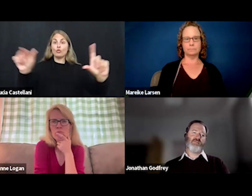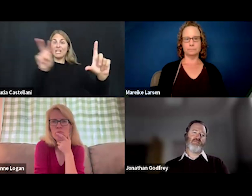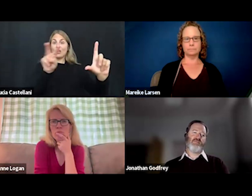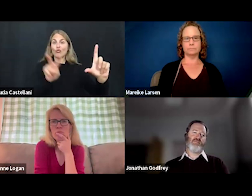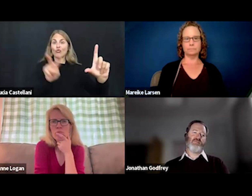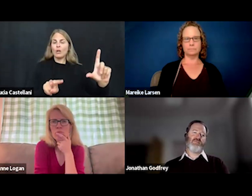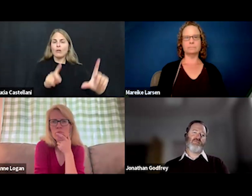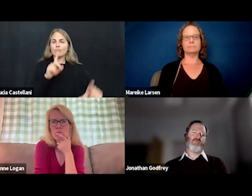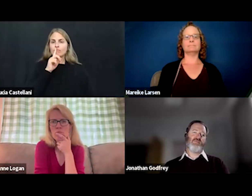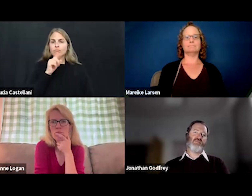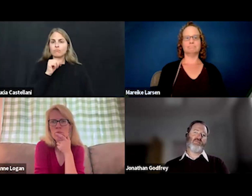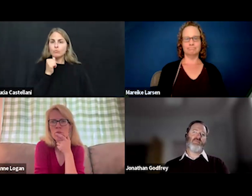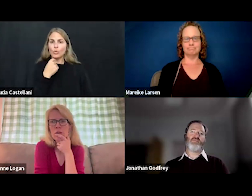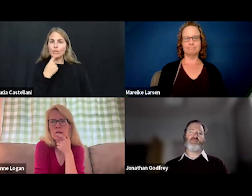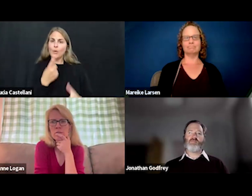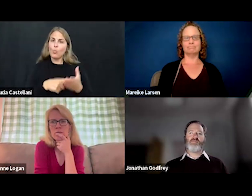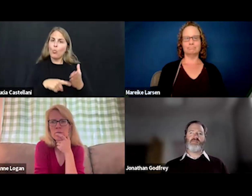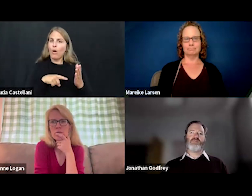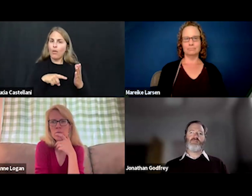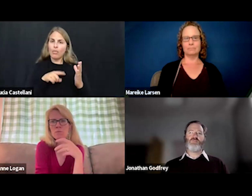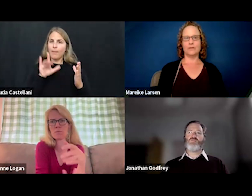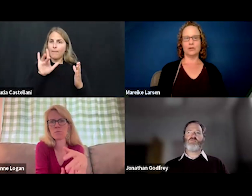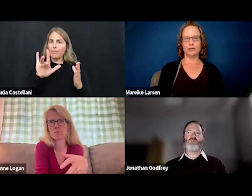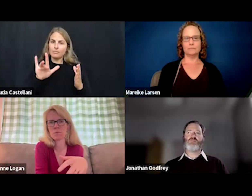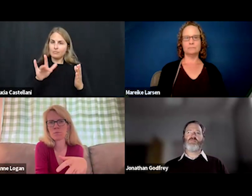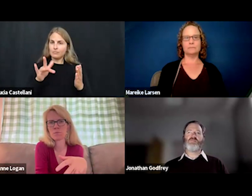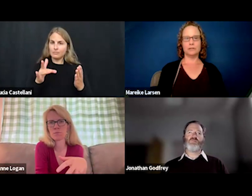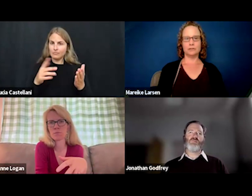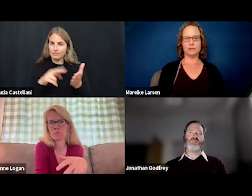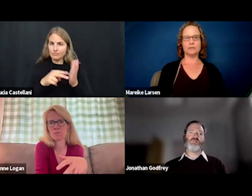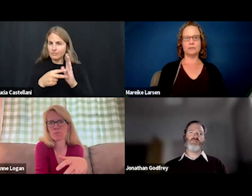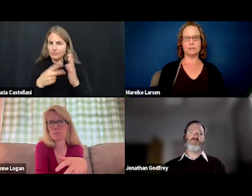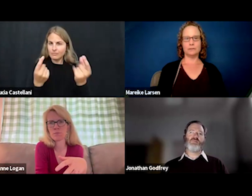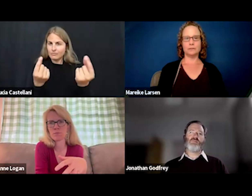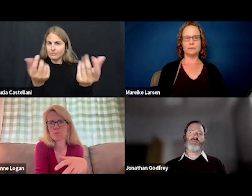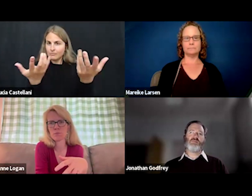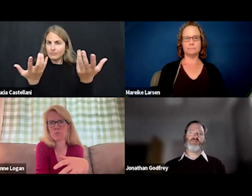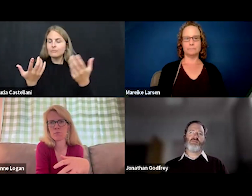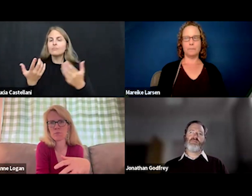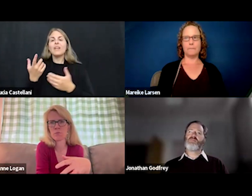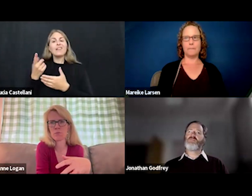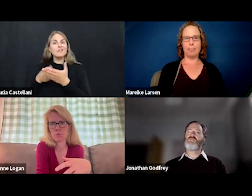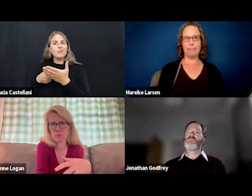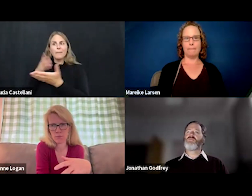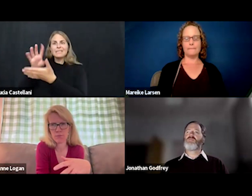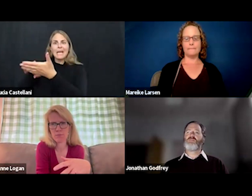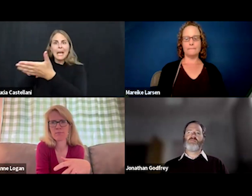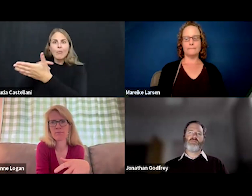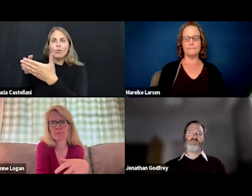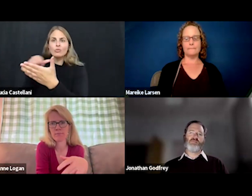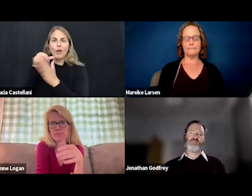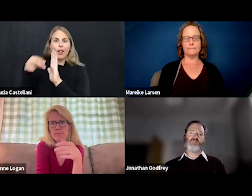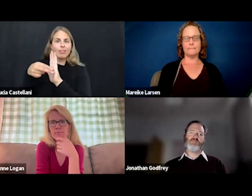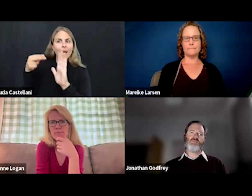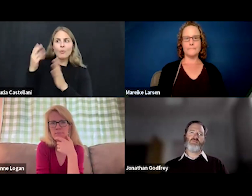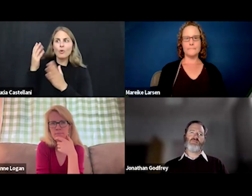Other times, I find research papers that are not accessible, where tables are not marked up or important figures are not